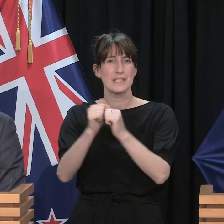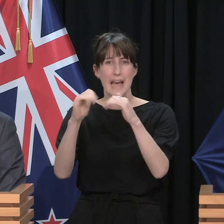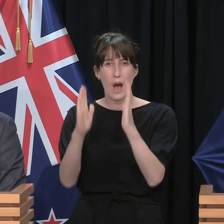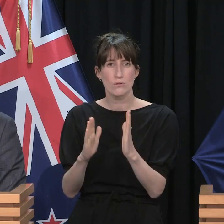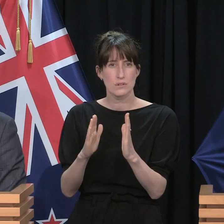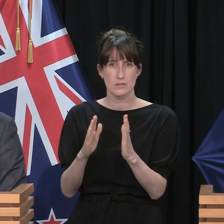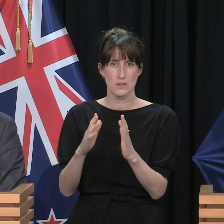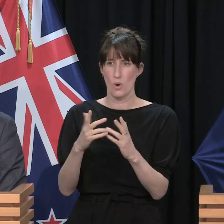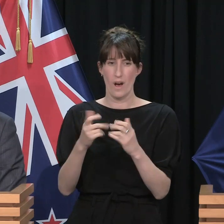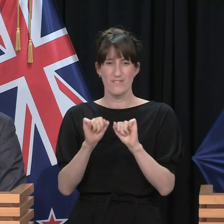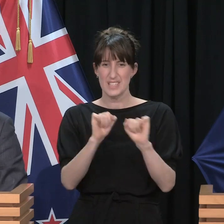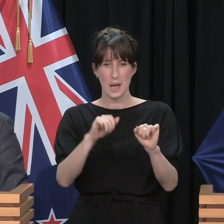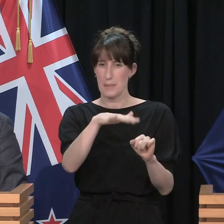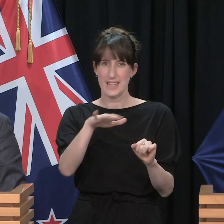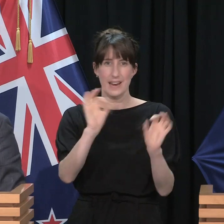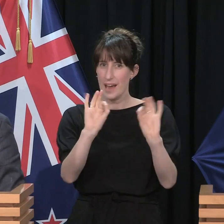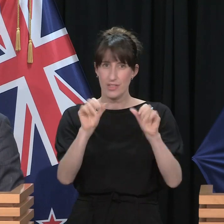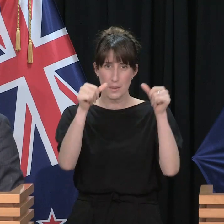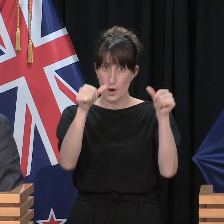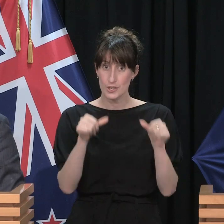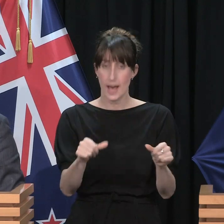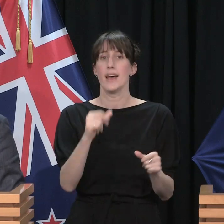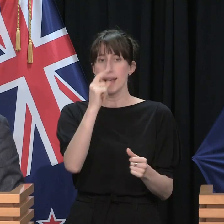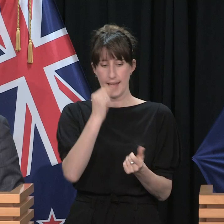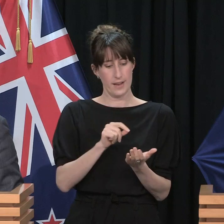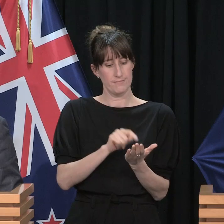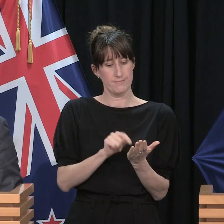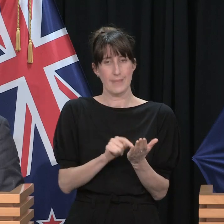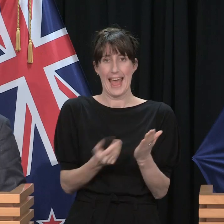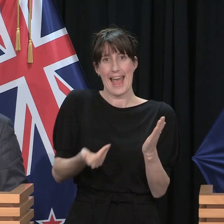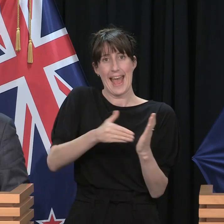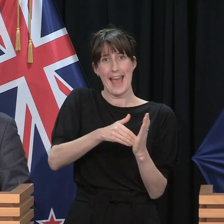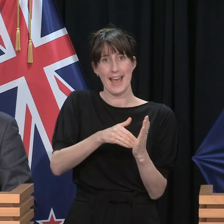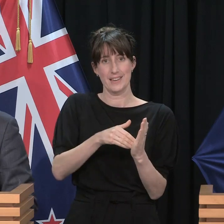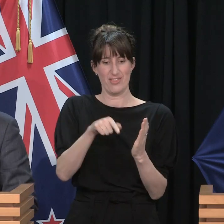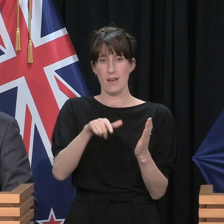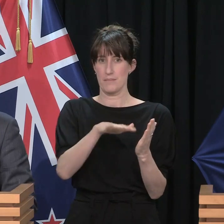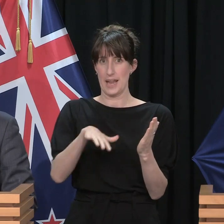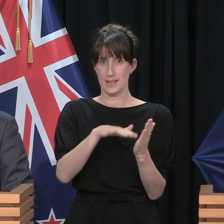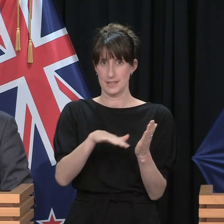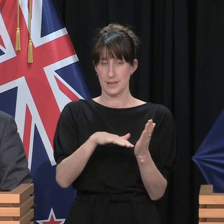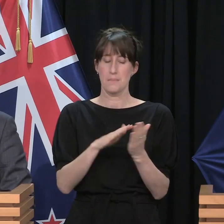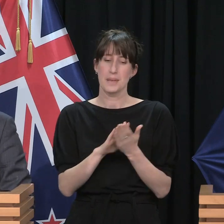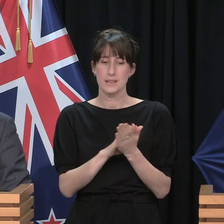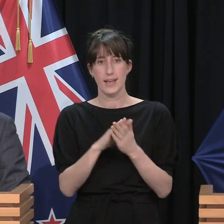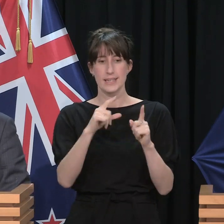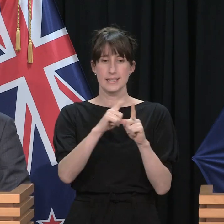using the app to make sure they are updating it, and those who are not using it to